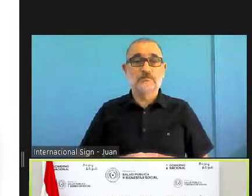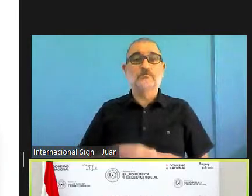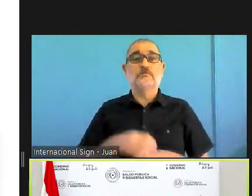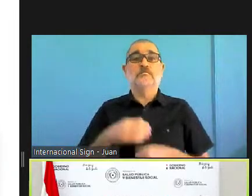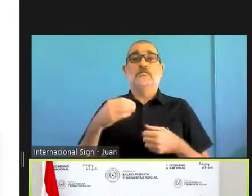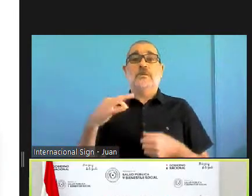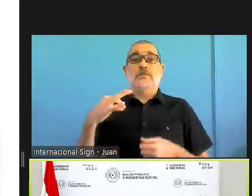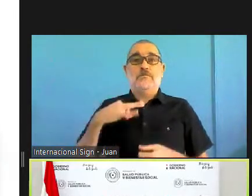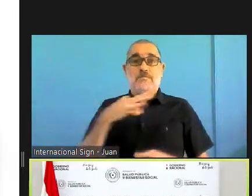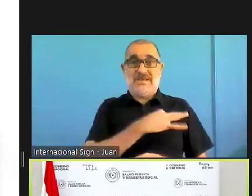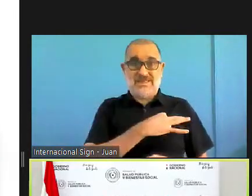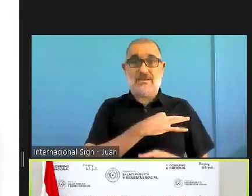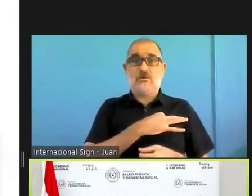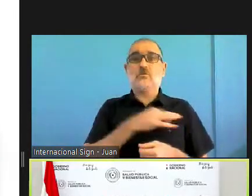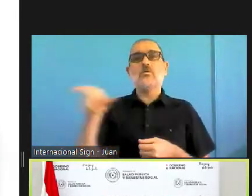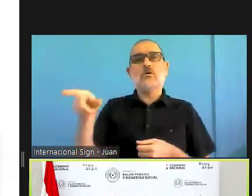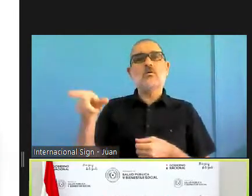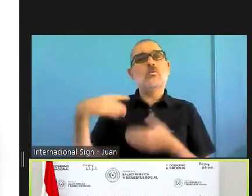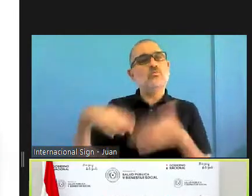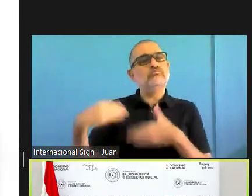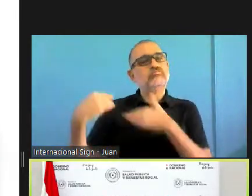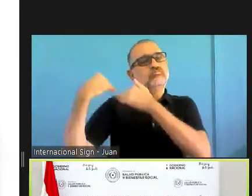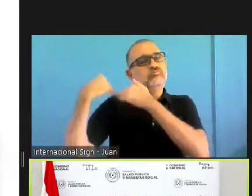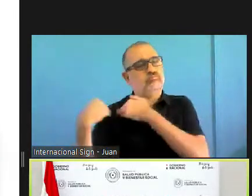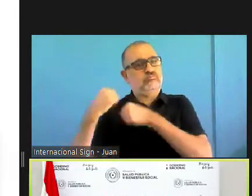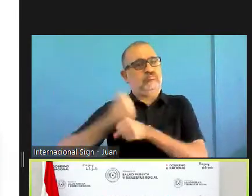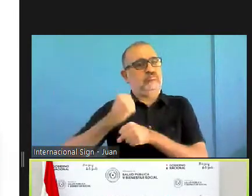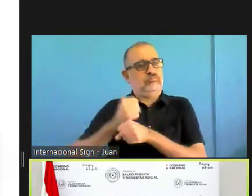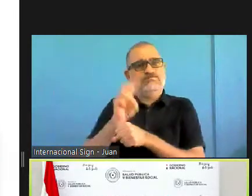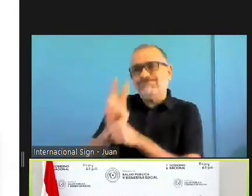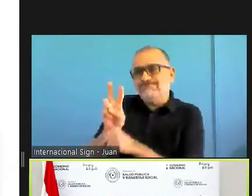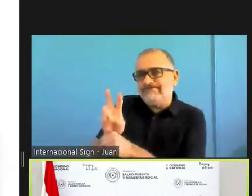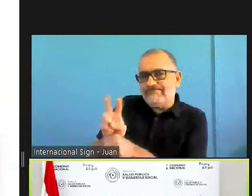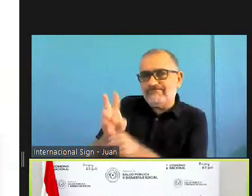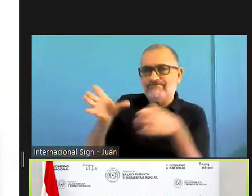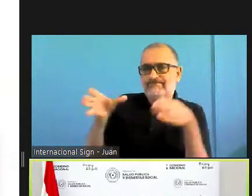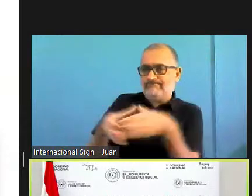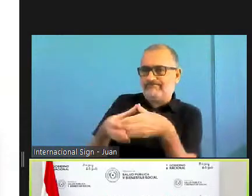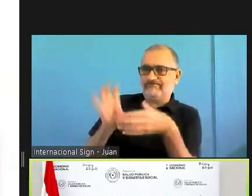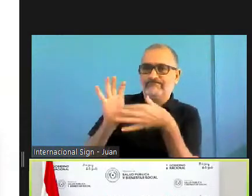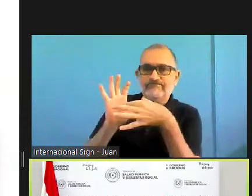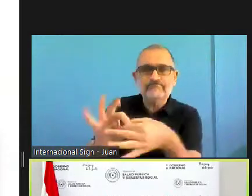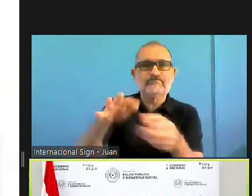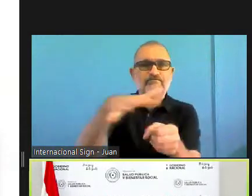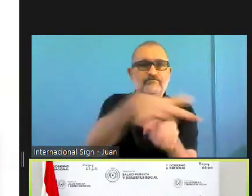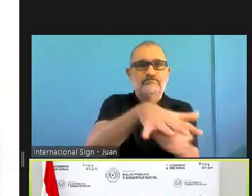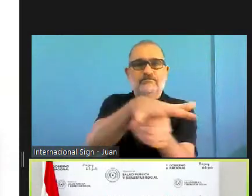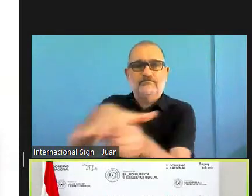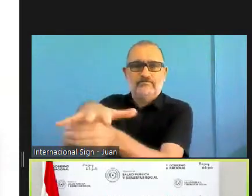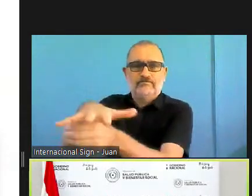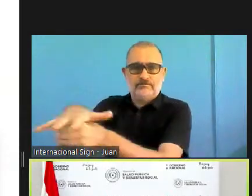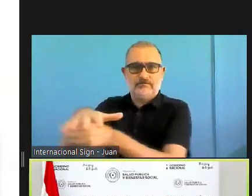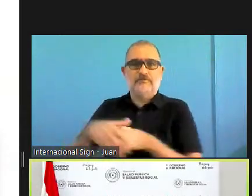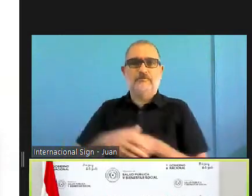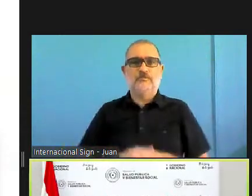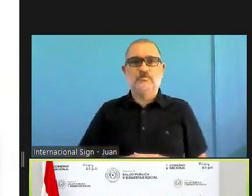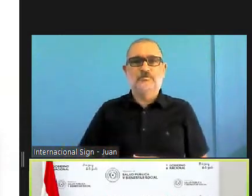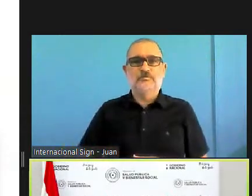It's a health system, where the health staff is proactive,